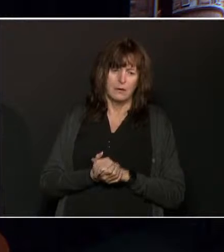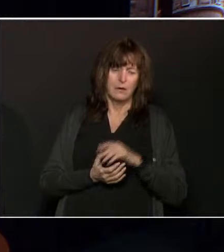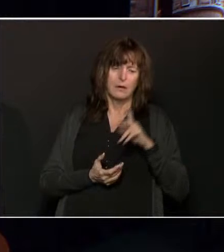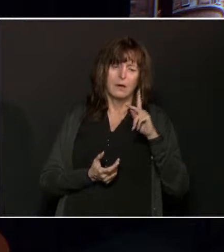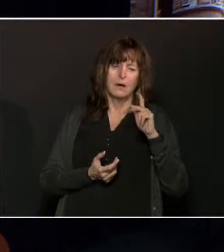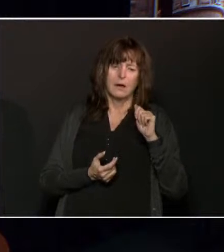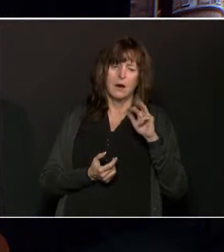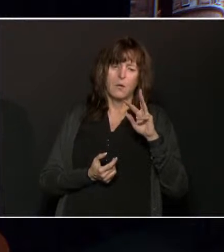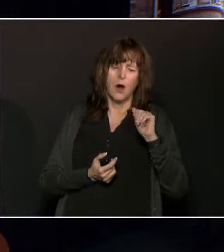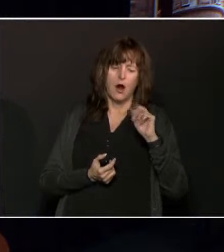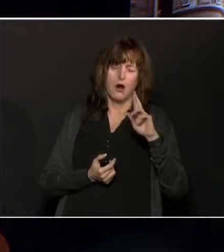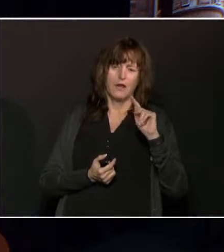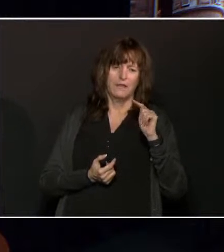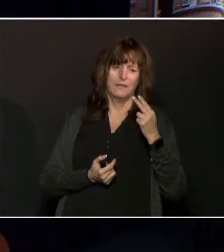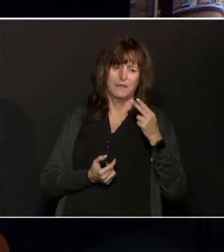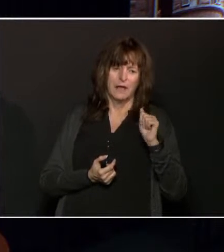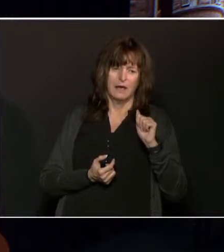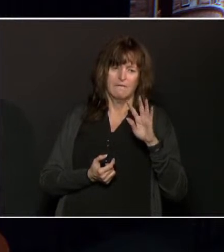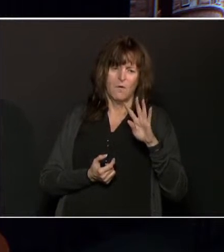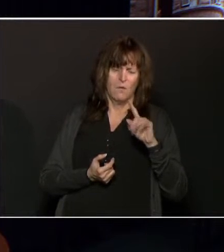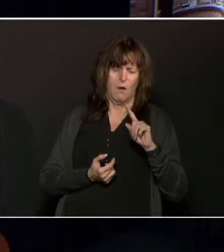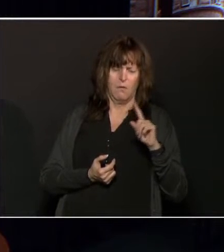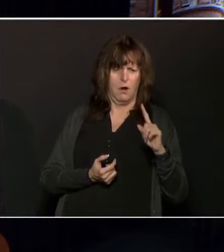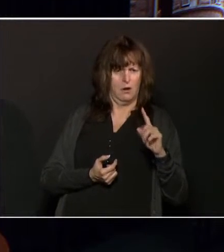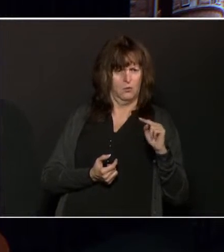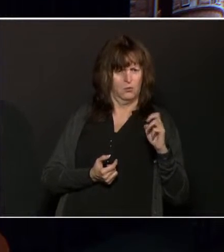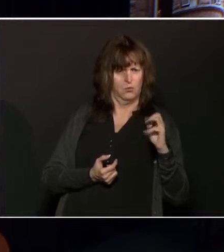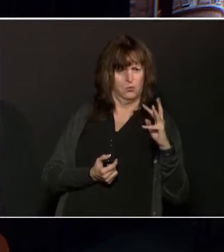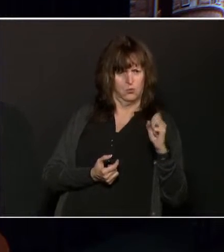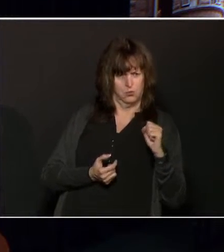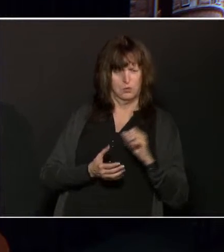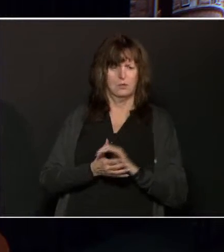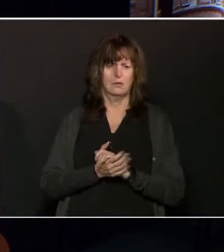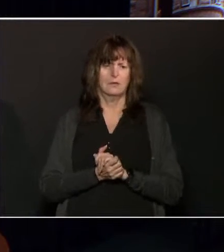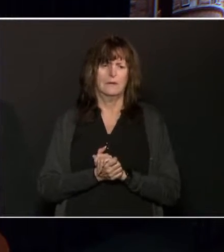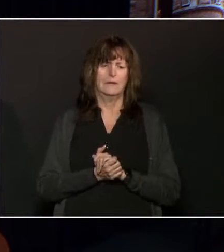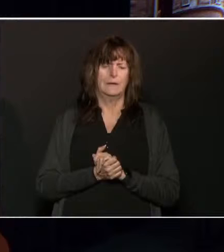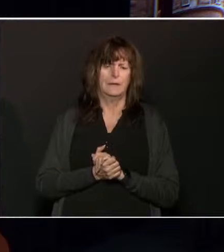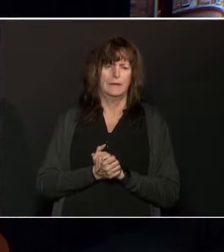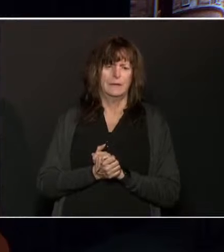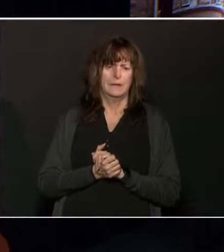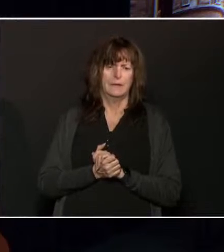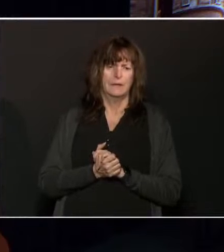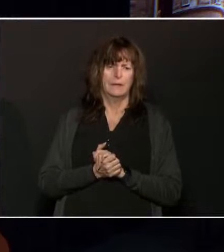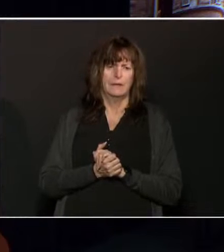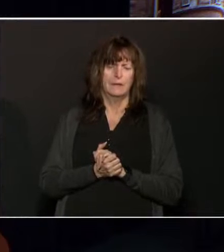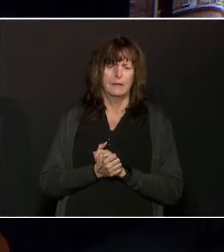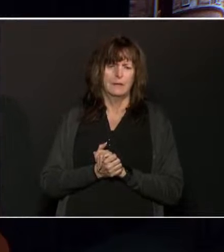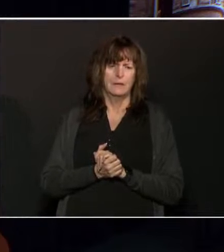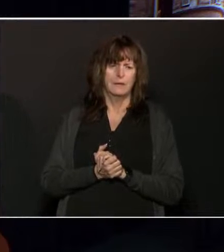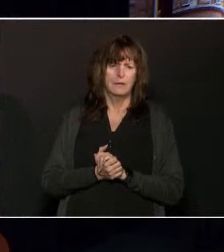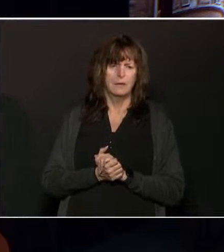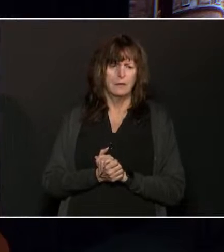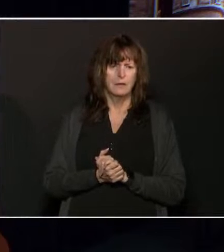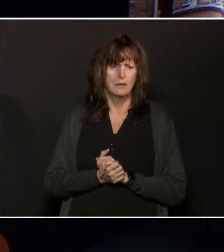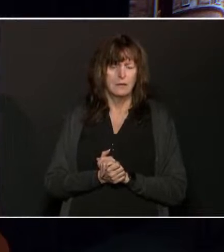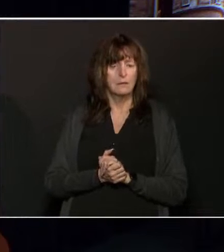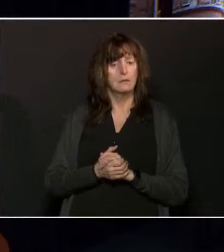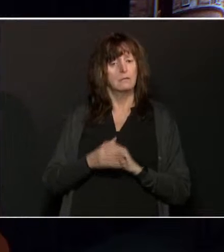THREE SCENARIOS REMODEL YEAR BUT AFTER THREE SCENARIOS REMODEL YEAR BUT AFTER SIX WEEKS BUT AFTER SIX WEEKS UNDER A THOUSAND CASES BUT AFTER SIX WEEKS UNDER A THOUSAND CASES PER DAY